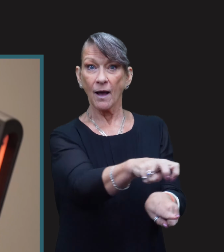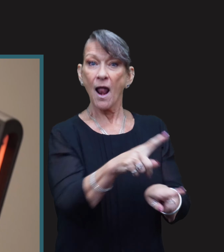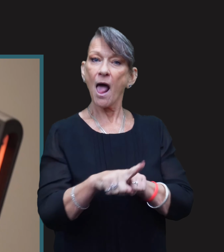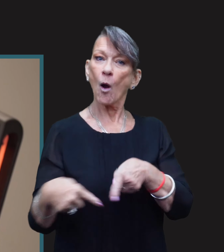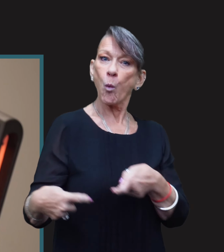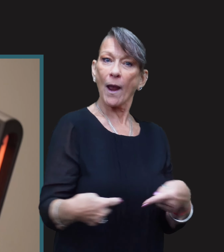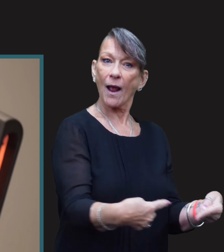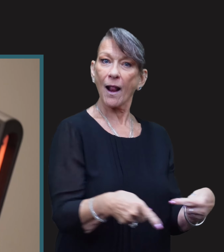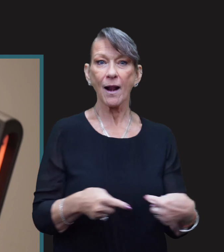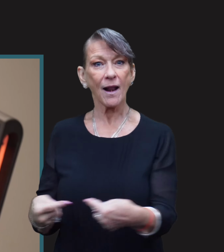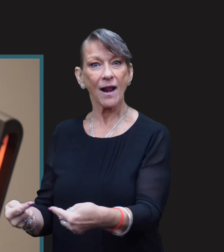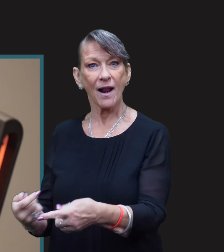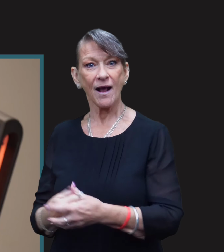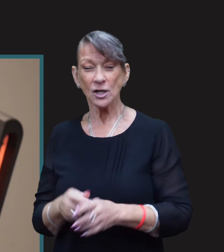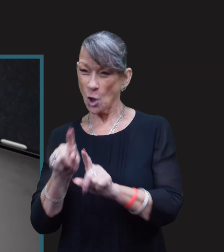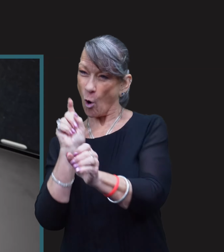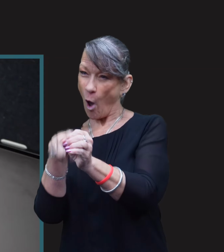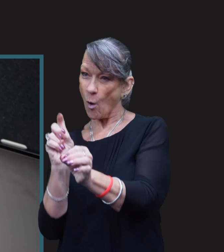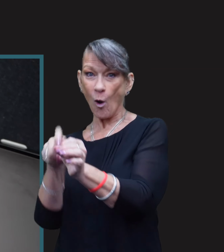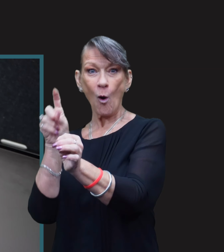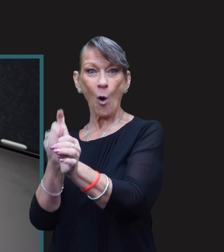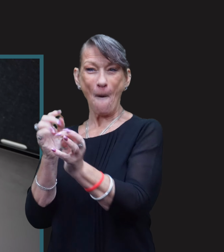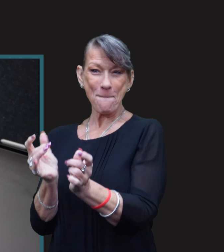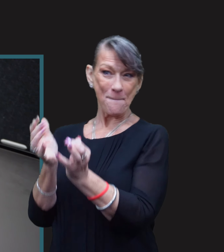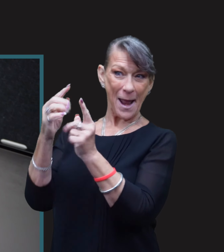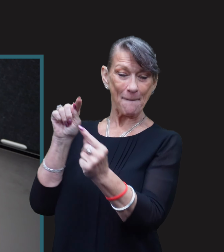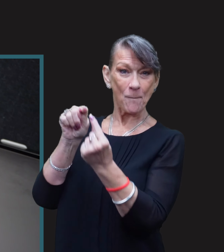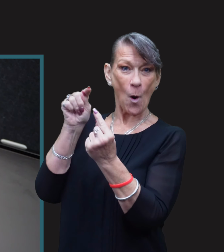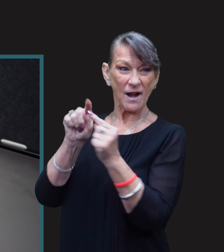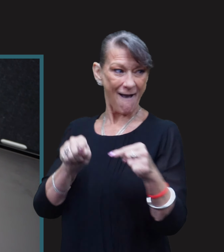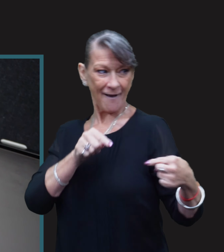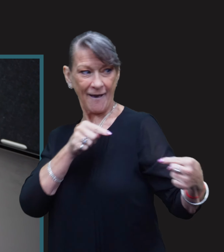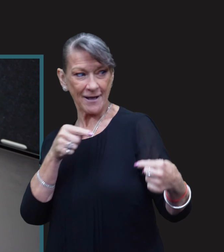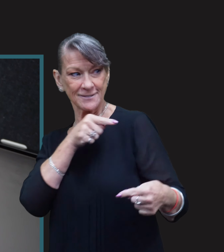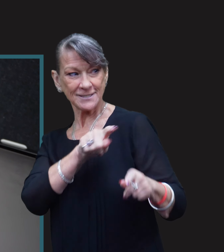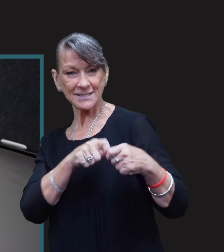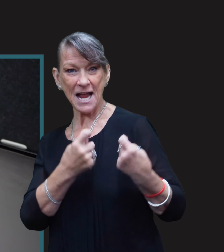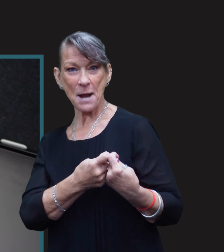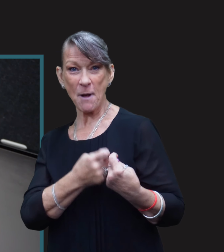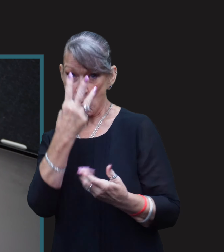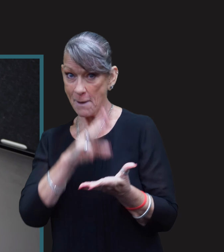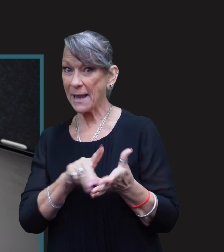The goal is to score as many points as possible against the opposing team within 3 minutes.